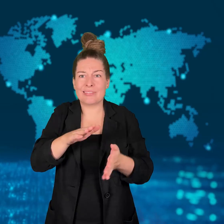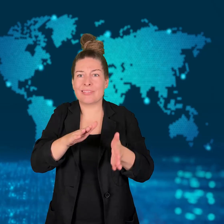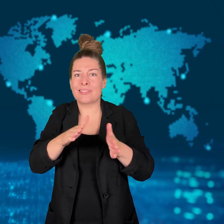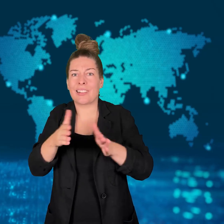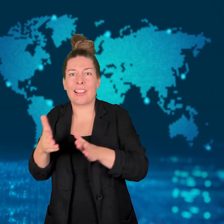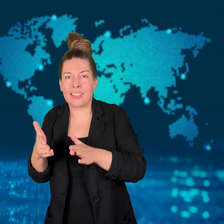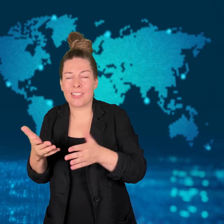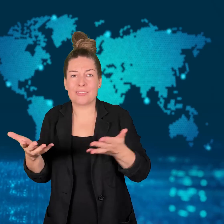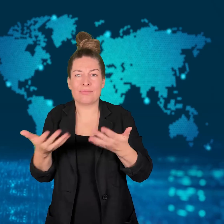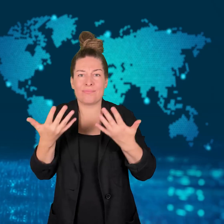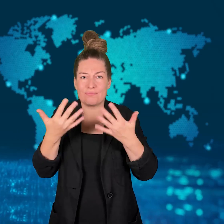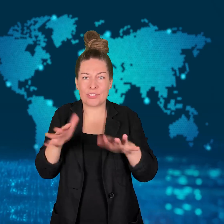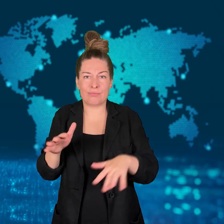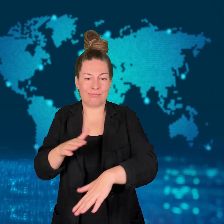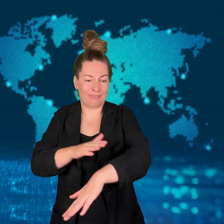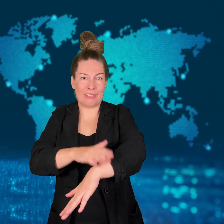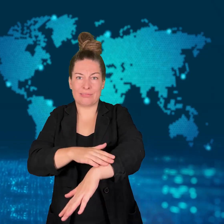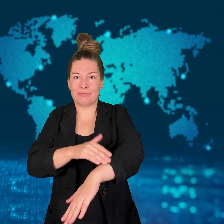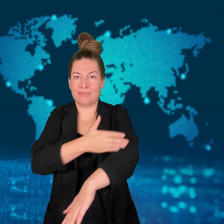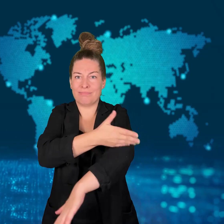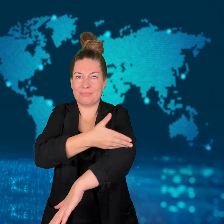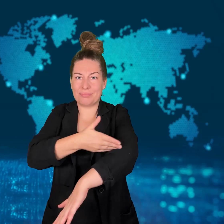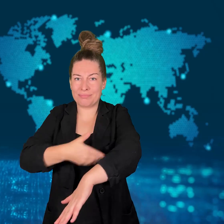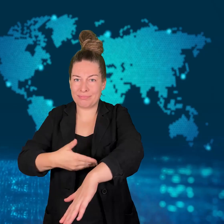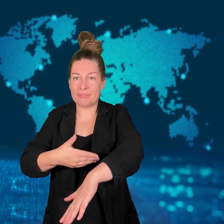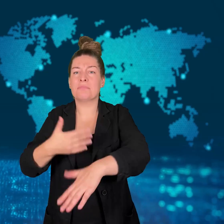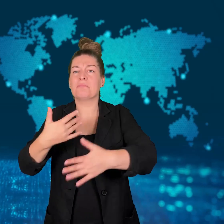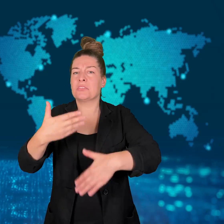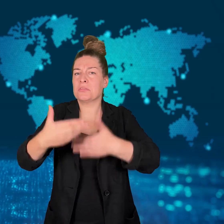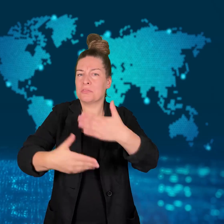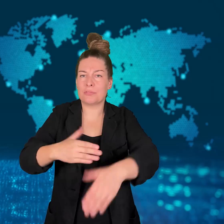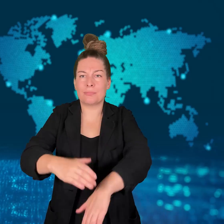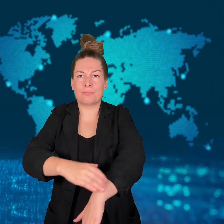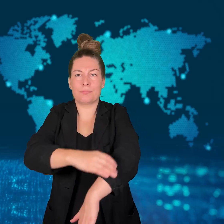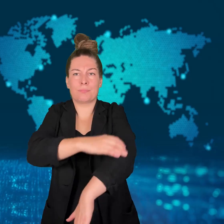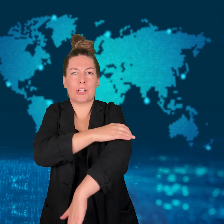His left eye was left damaged and James was in so much pain that